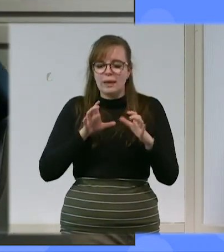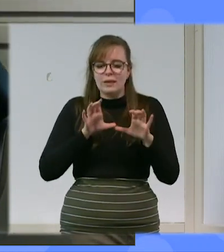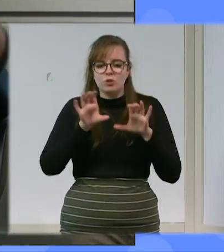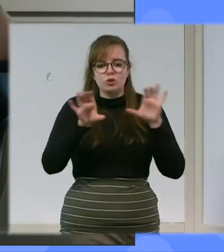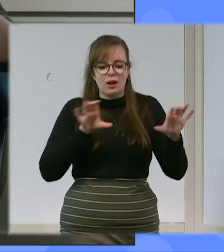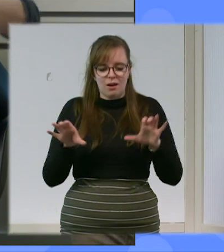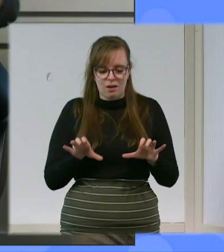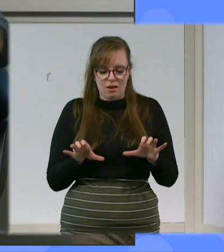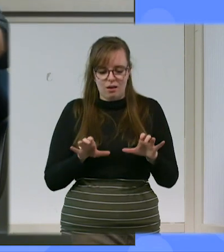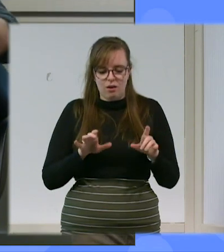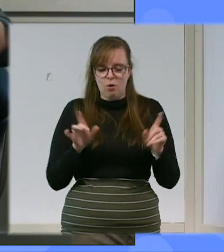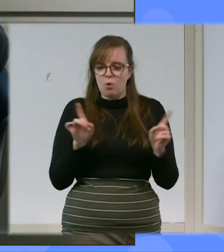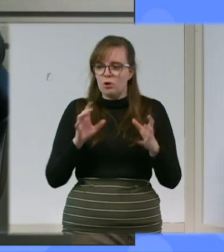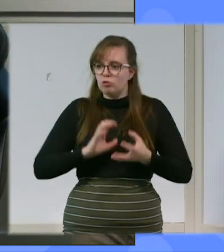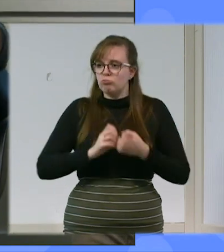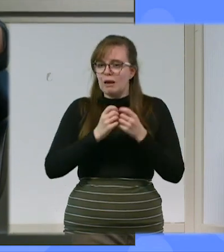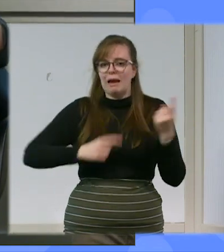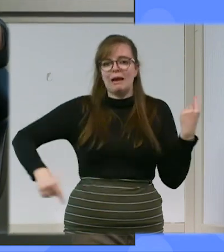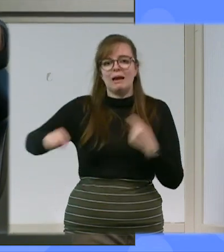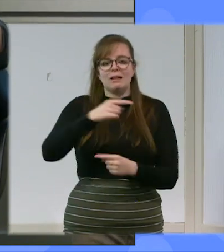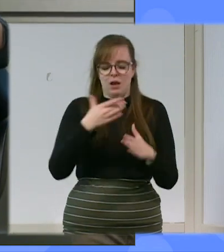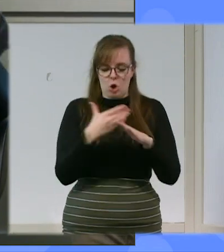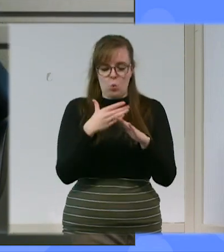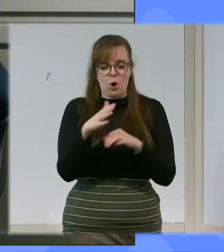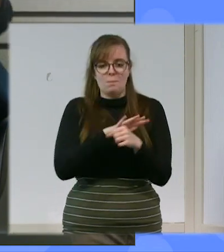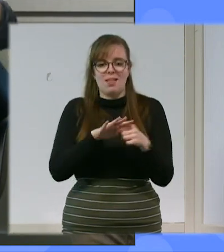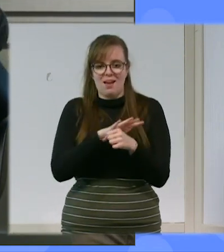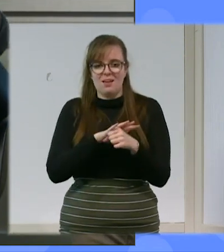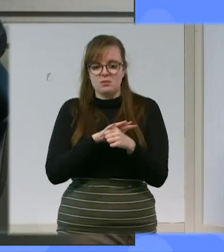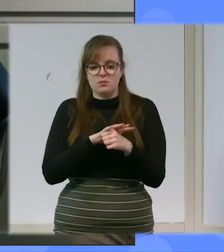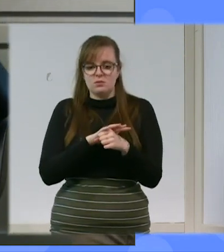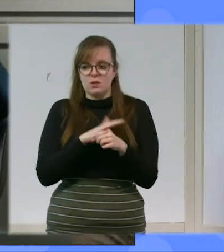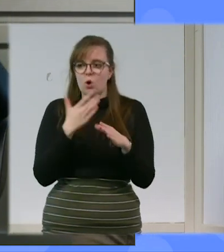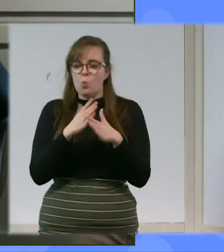is created by everyone in a workplace and worker cooperatives another really